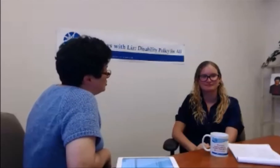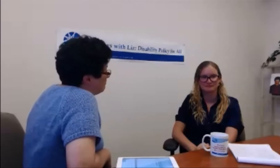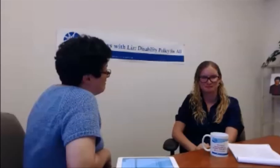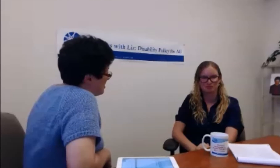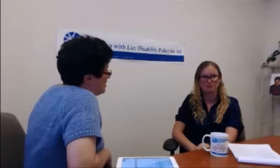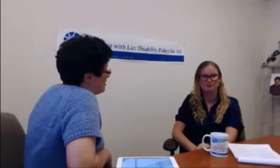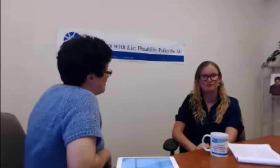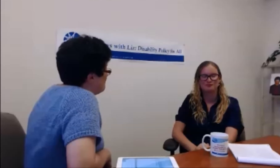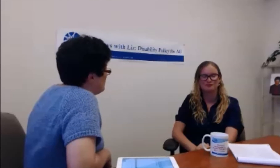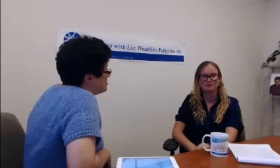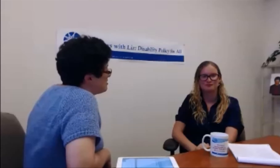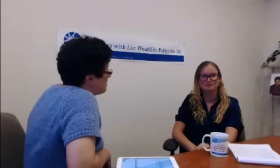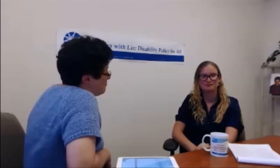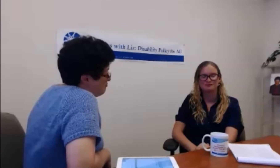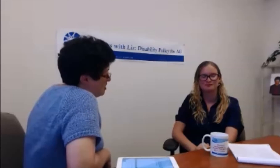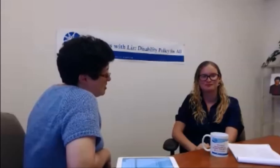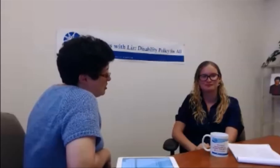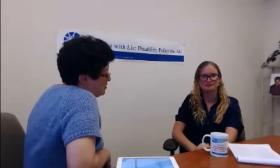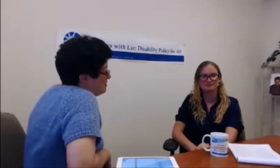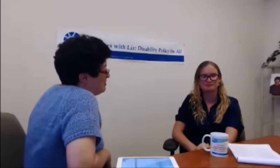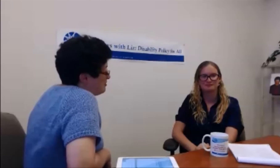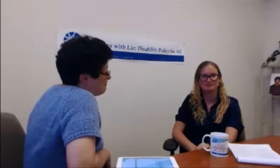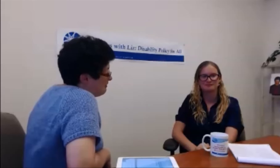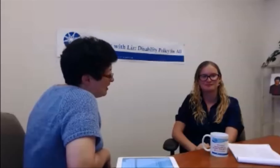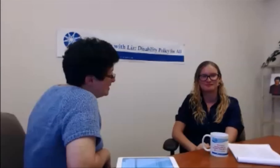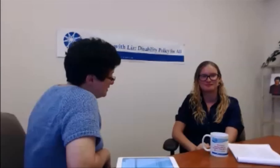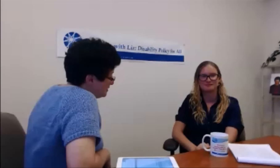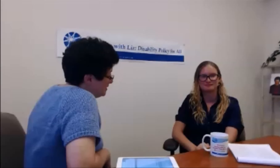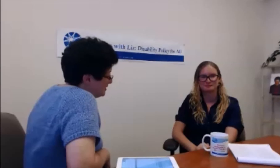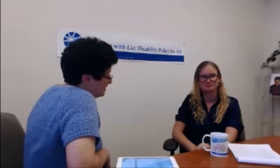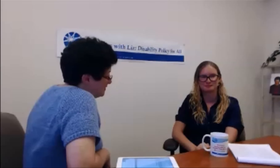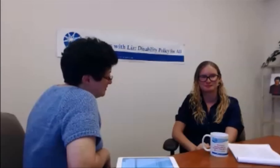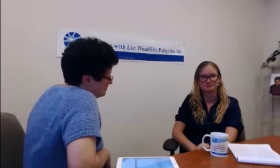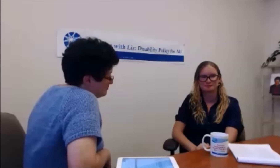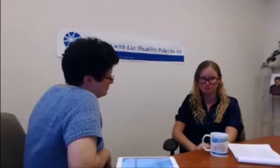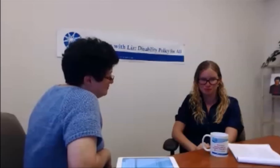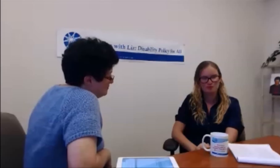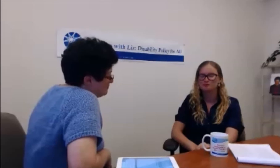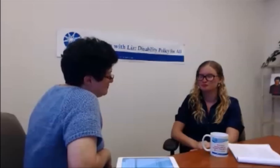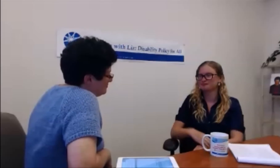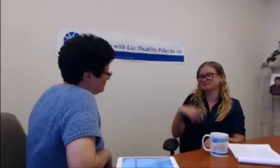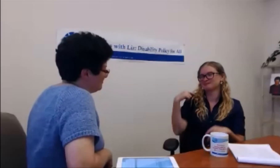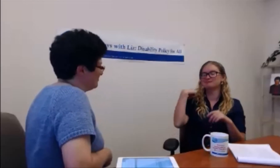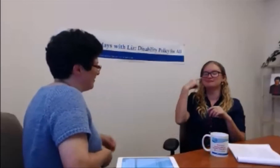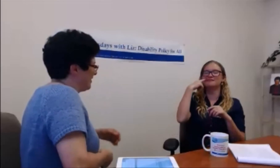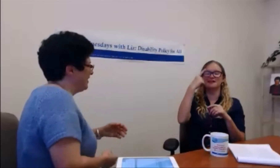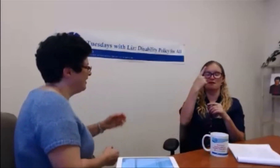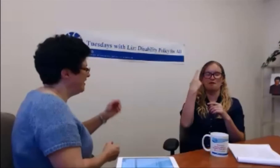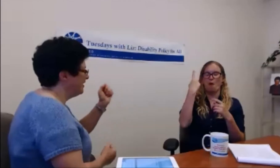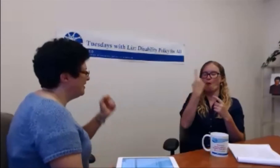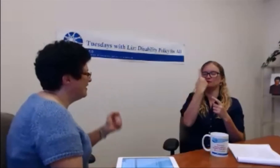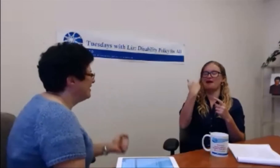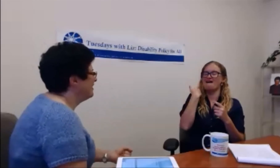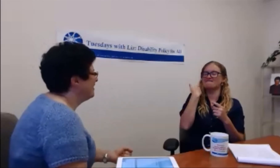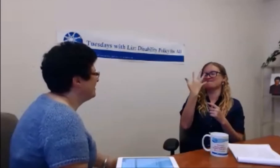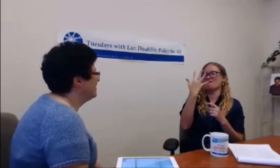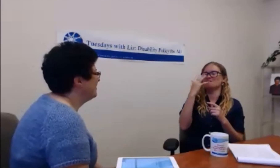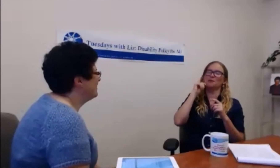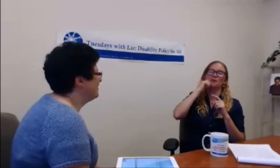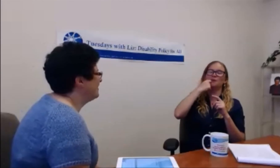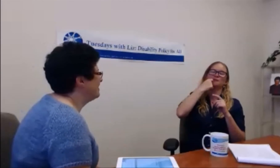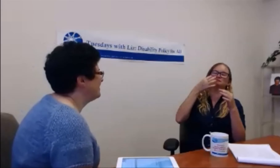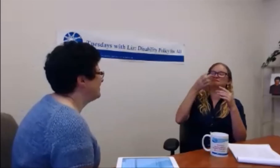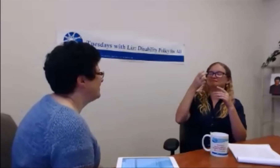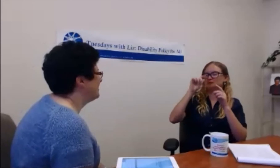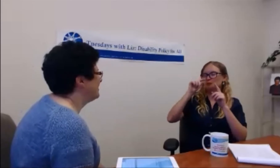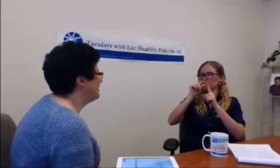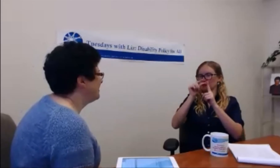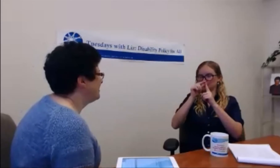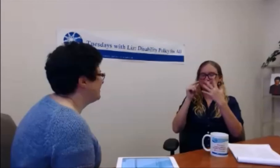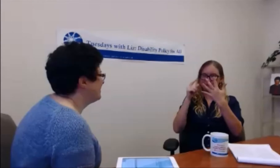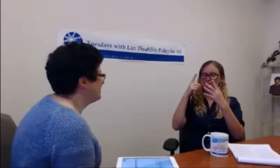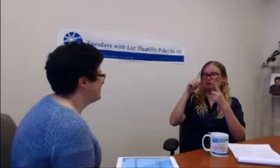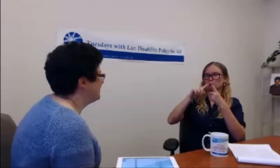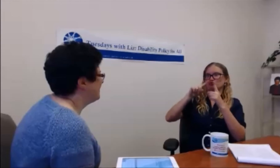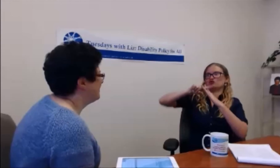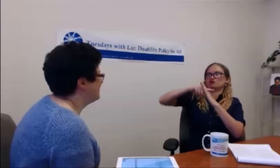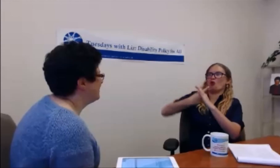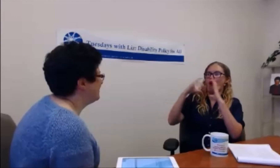so we can communicate with you and your friends TP: Well I think I have 5 cool words you see